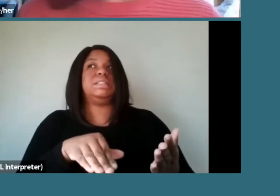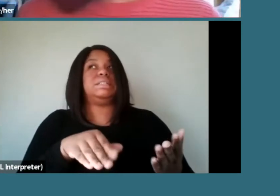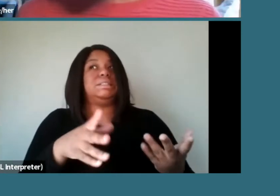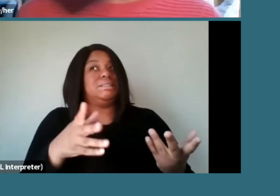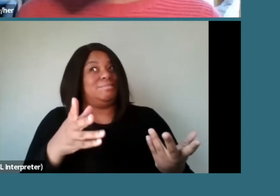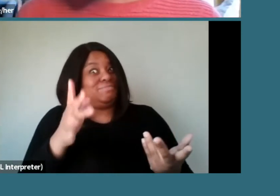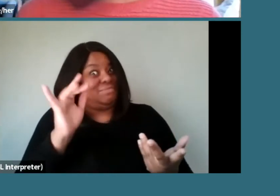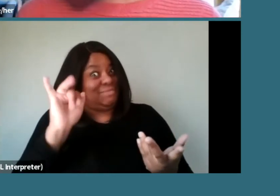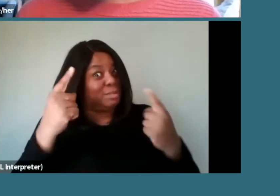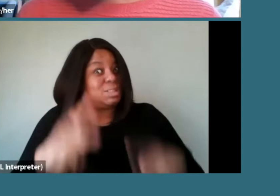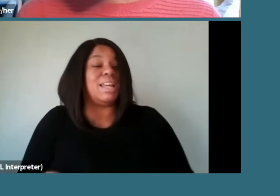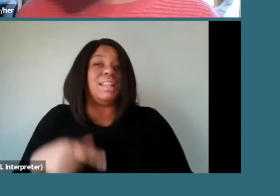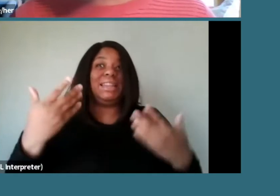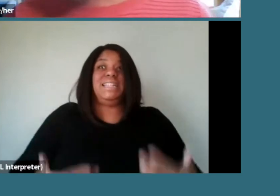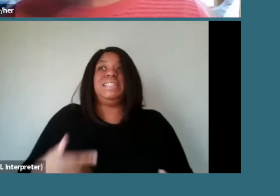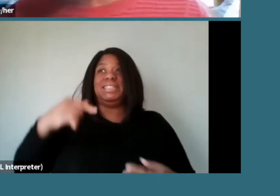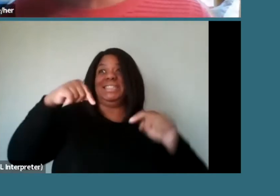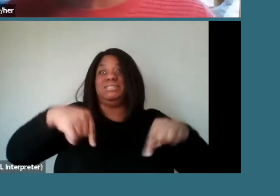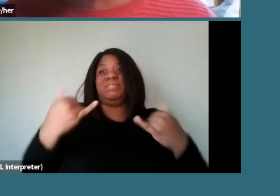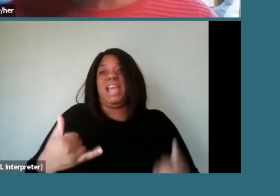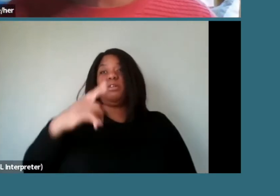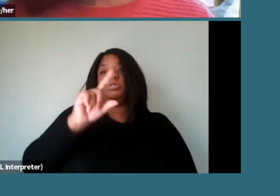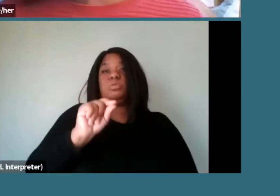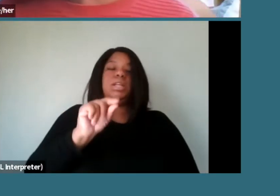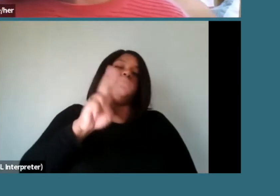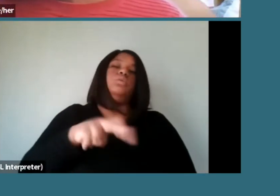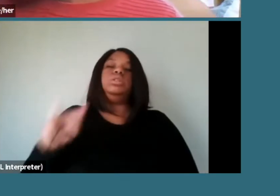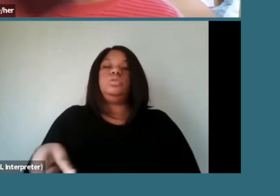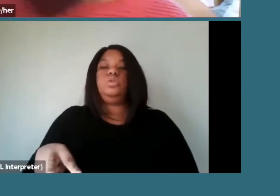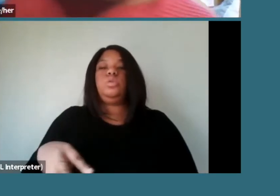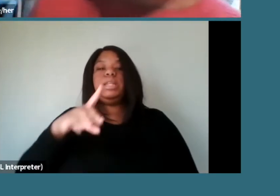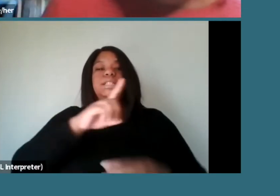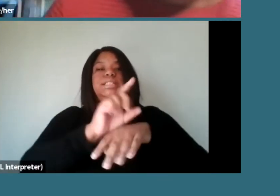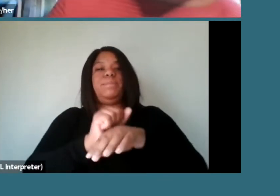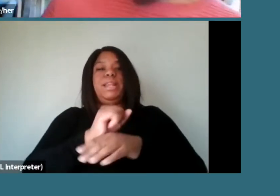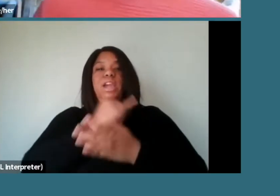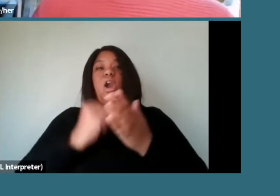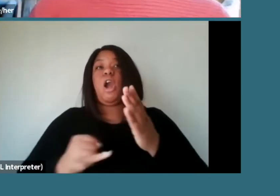This is 2022 and that stuff is still happening with this disability art issue. Anyways.